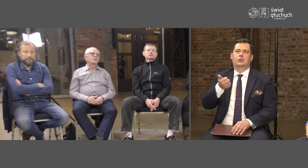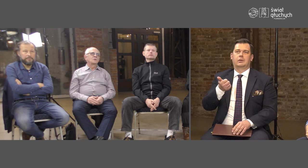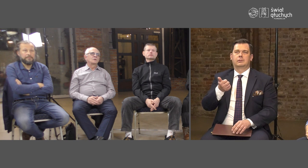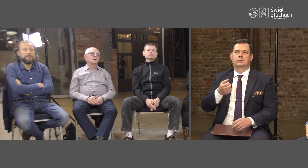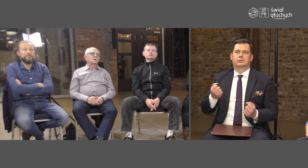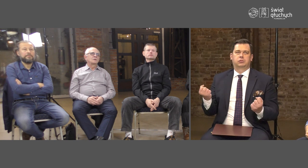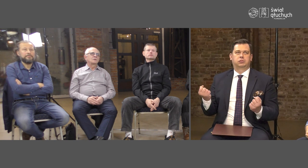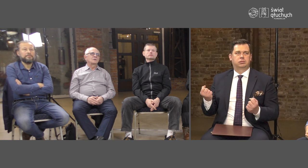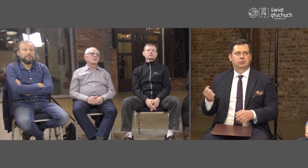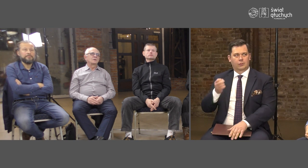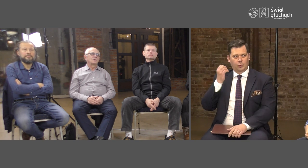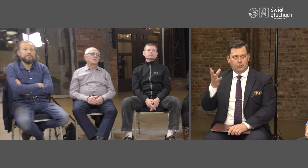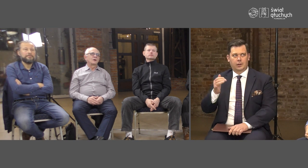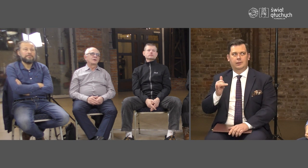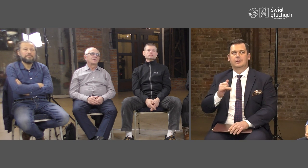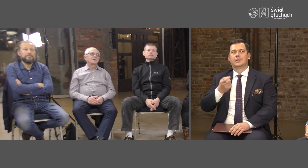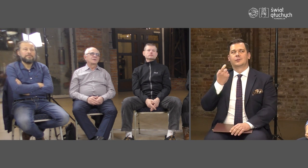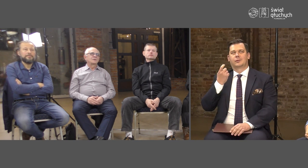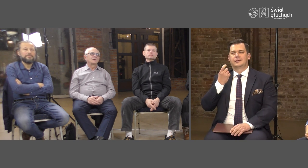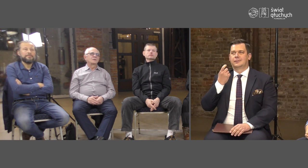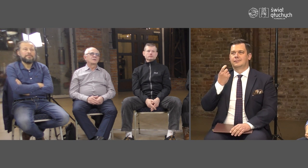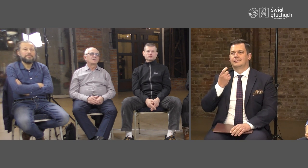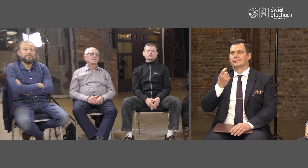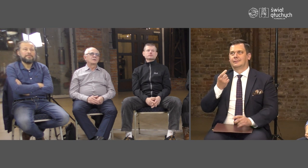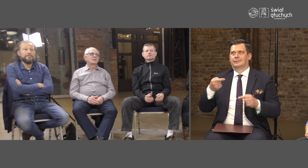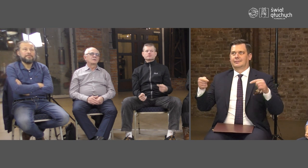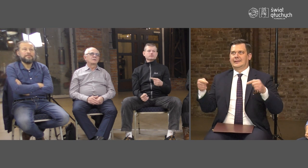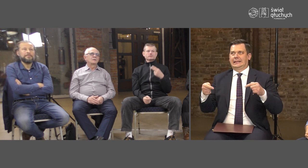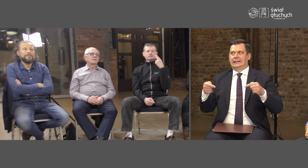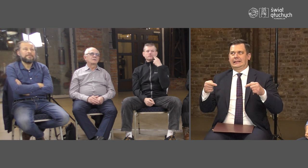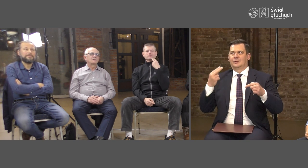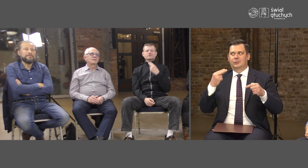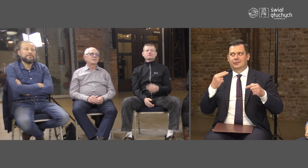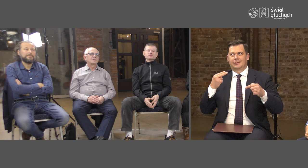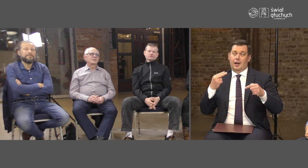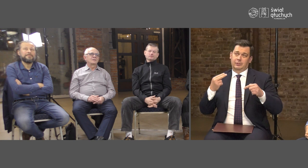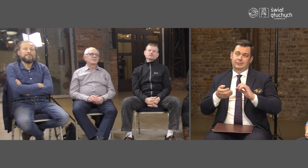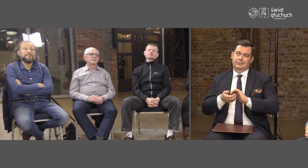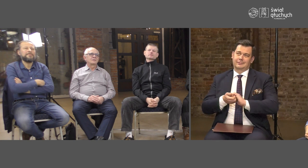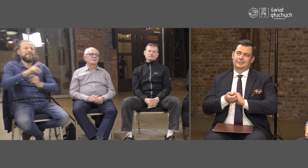Tomorrow: "Culture" and "Hearing vs. deaf" - dispute or integration, heart.